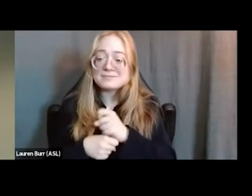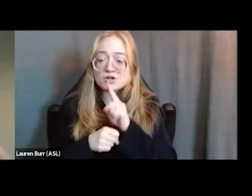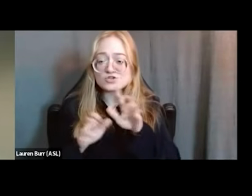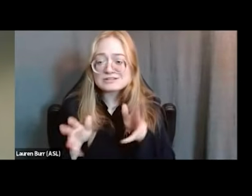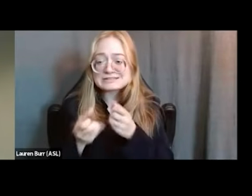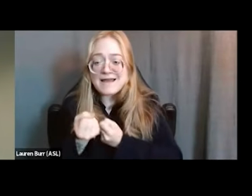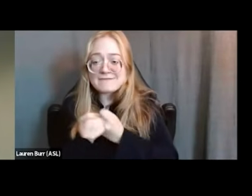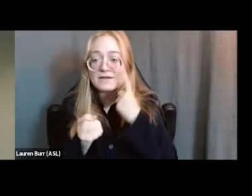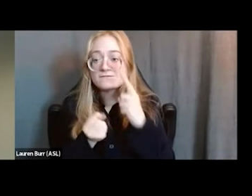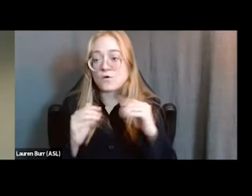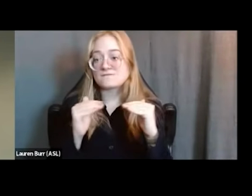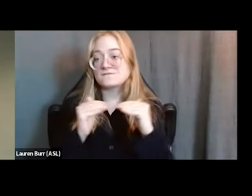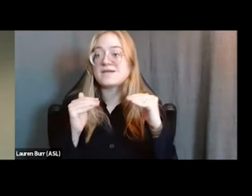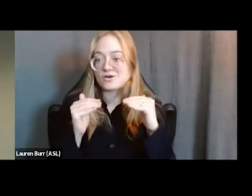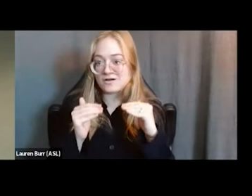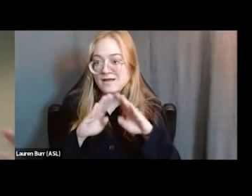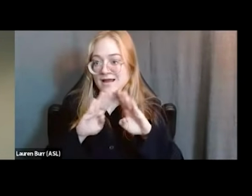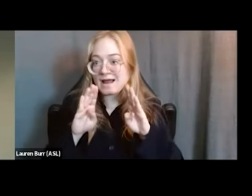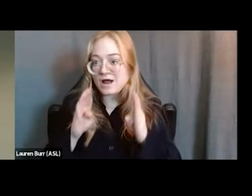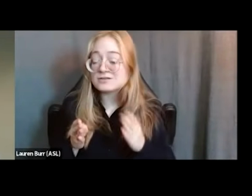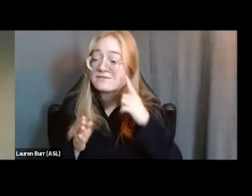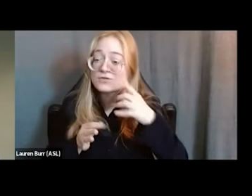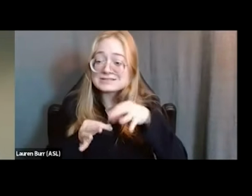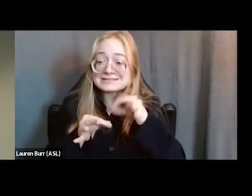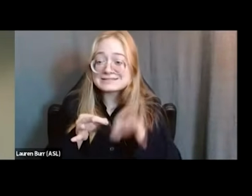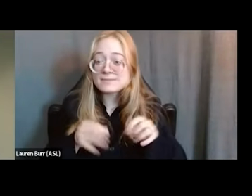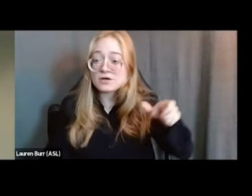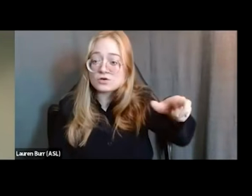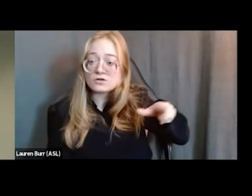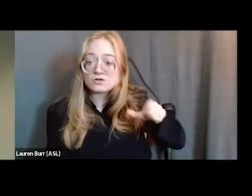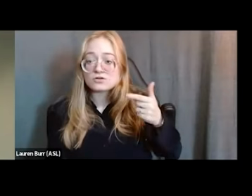Simple things like installing a grab bar are protected by the Fair Housing Act